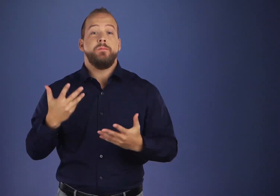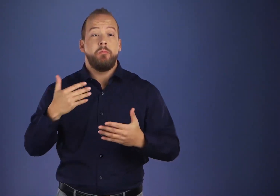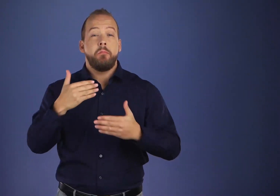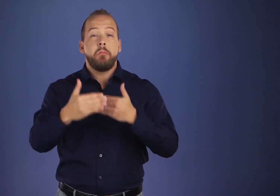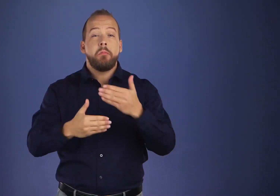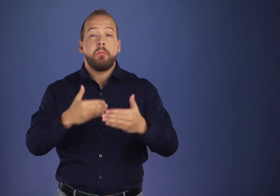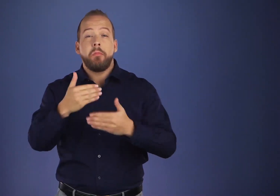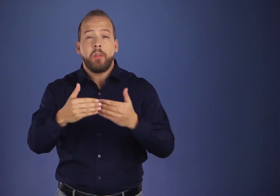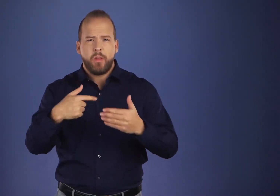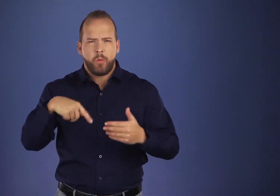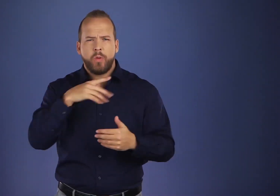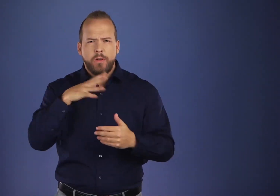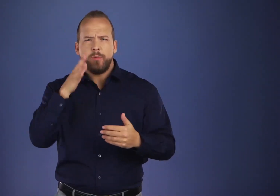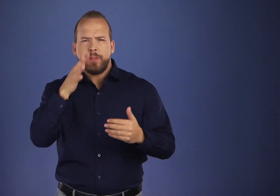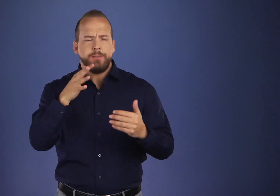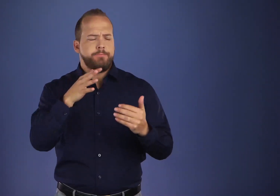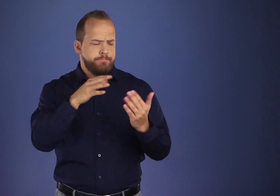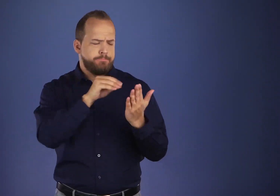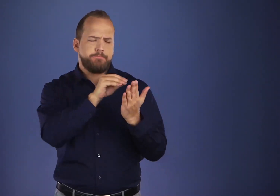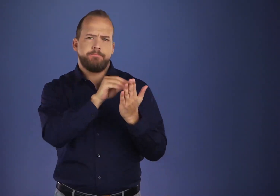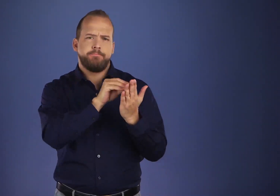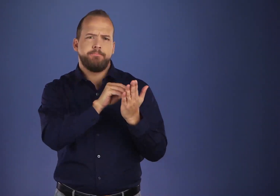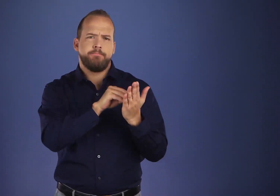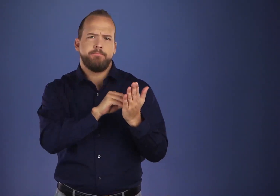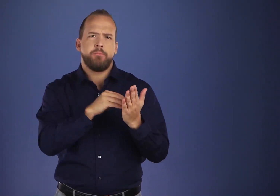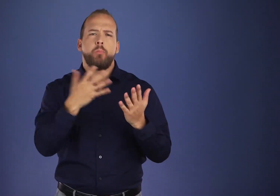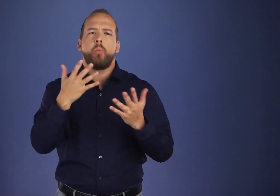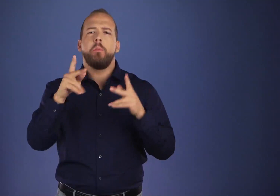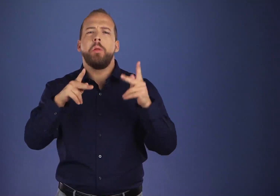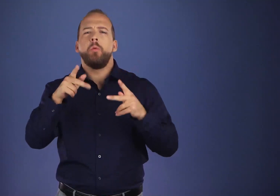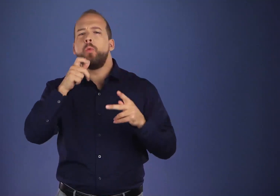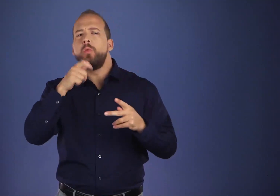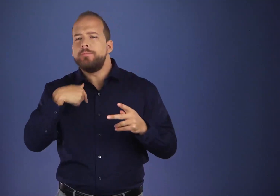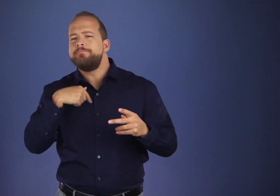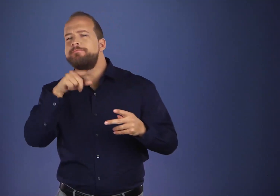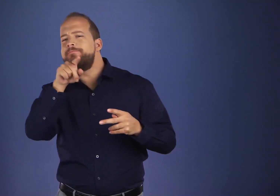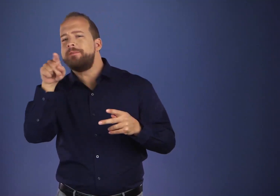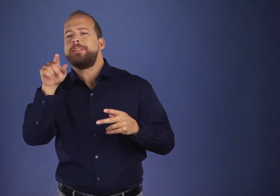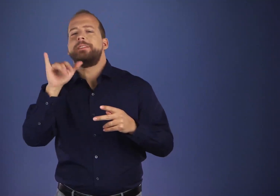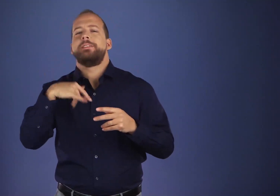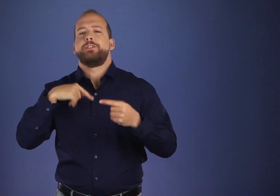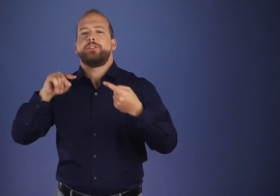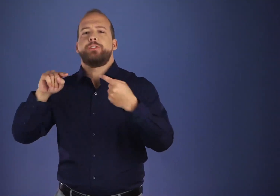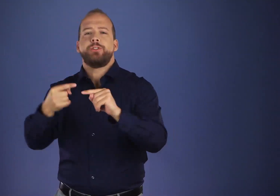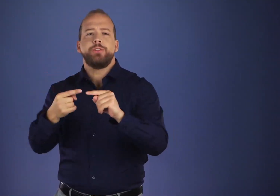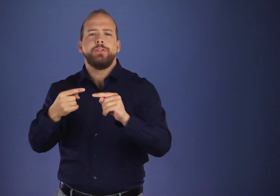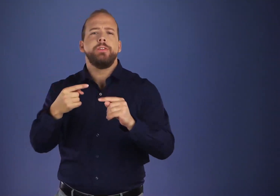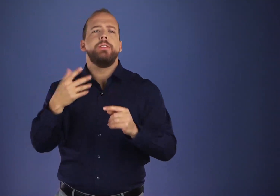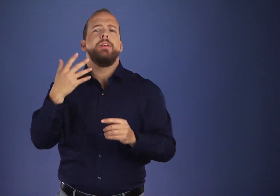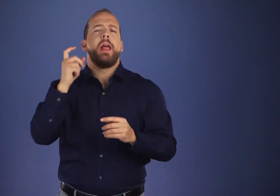After we have made the list of people we have harmed, have reflected carefully upon each instance,